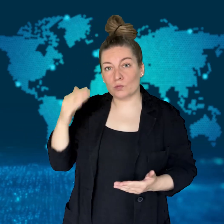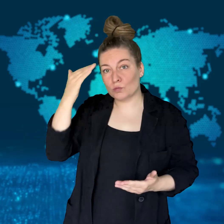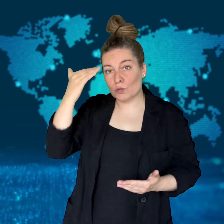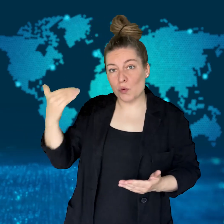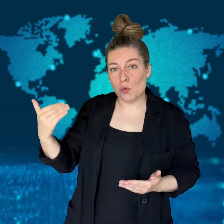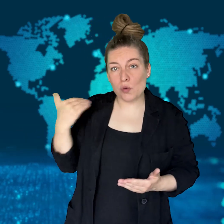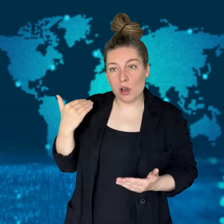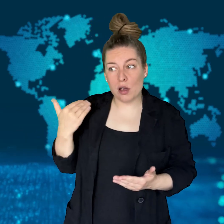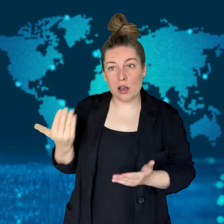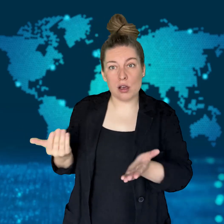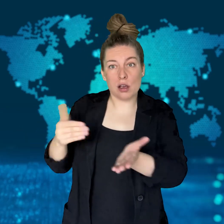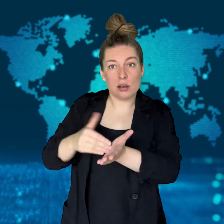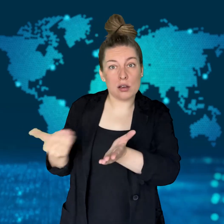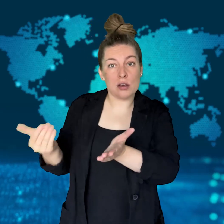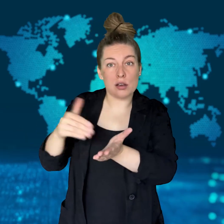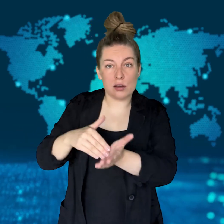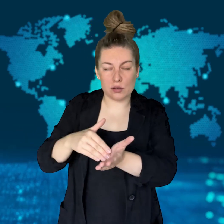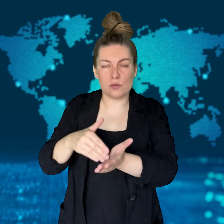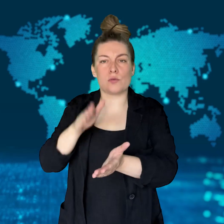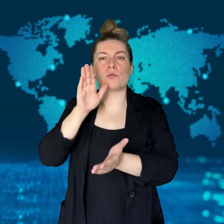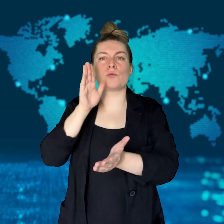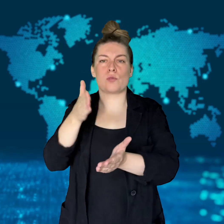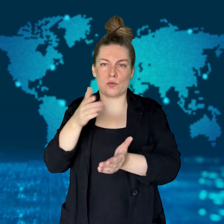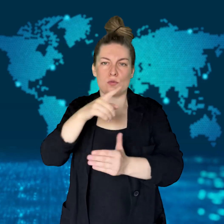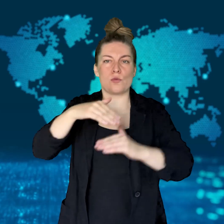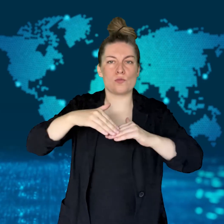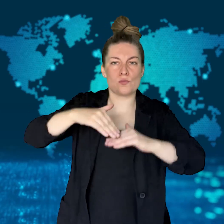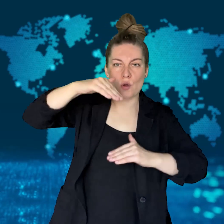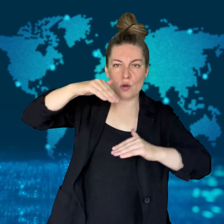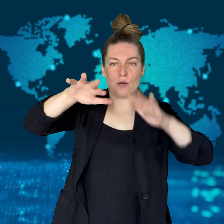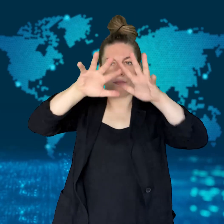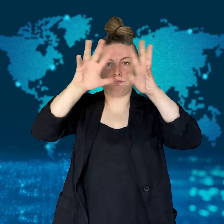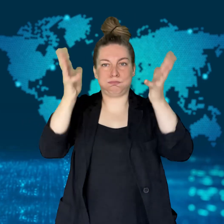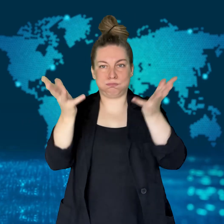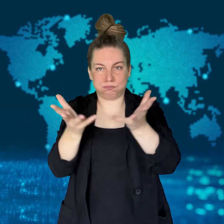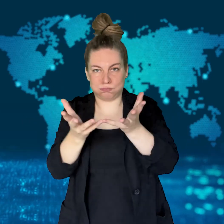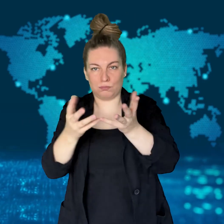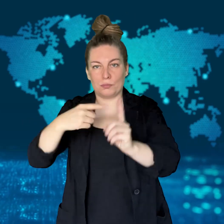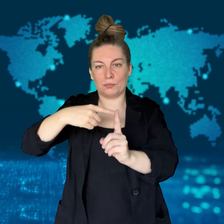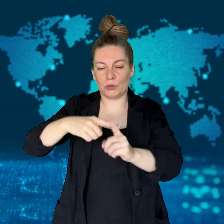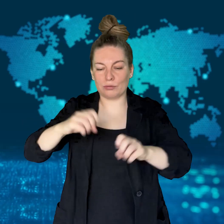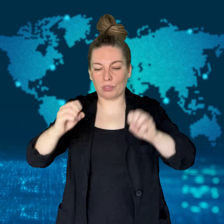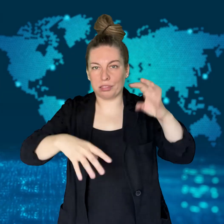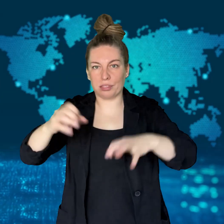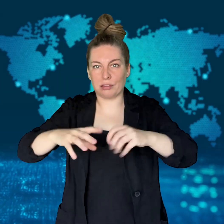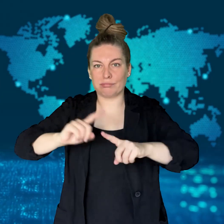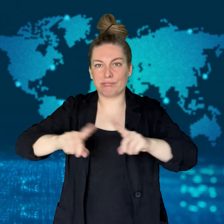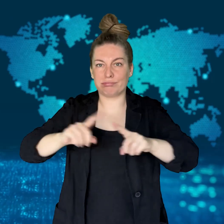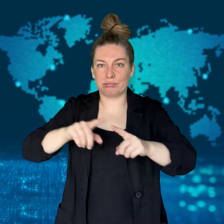if South Korea sent propaganda leaflets by air.